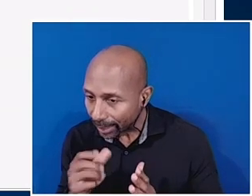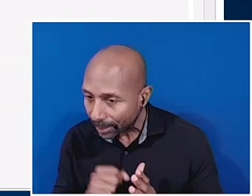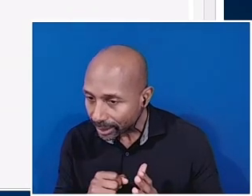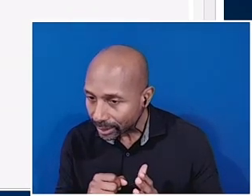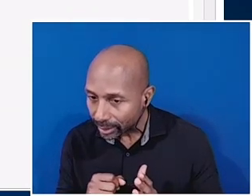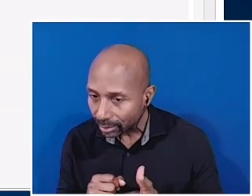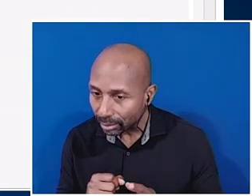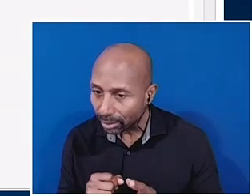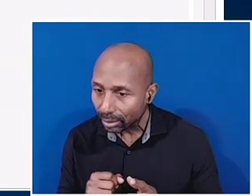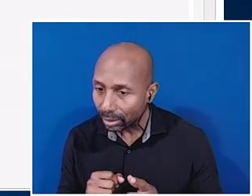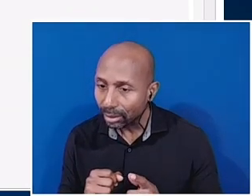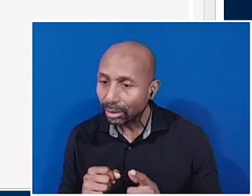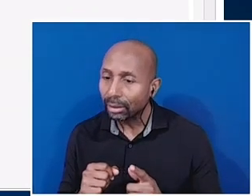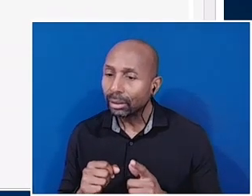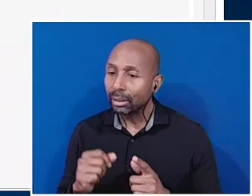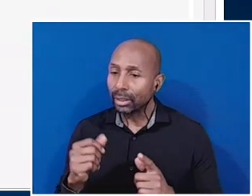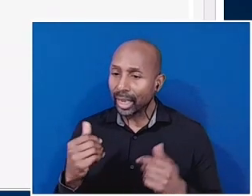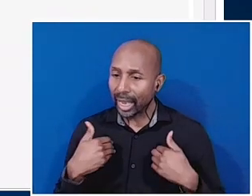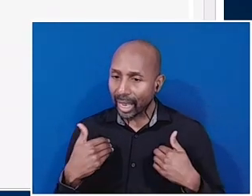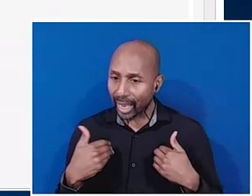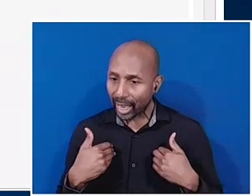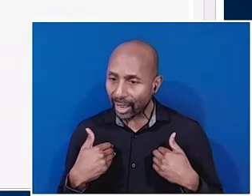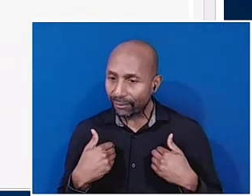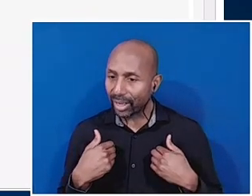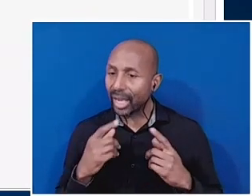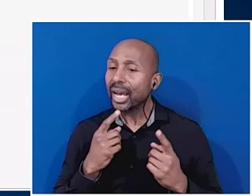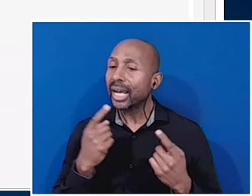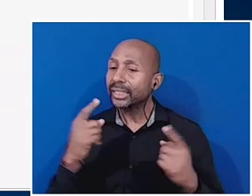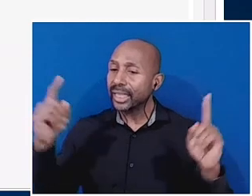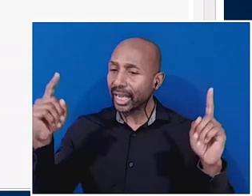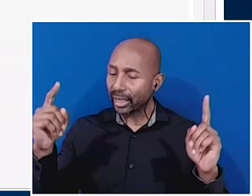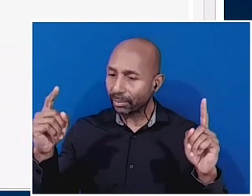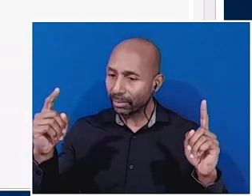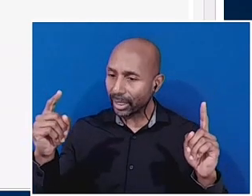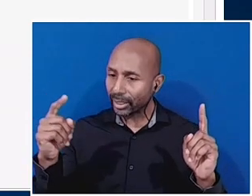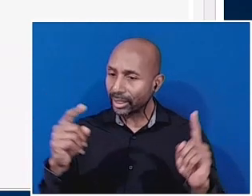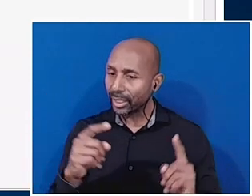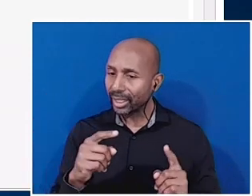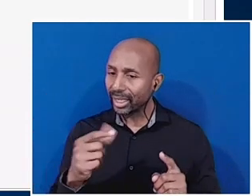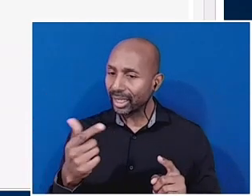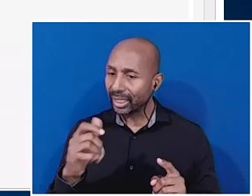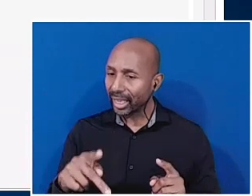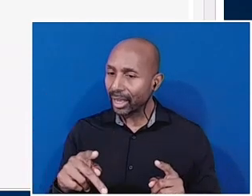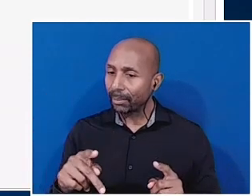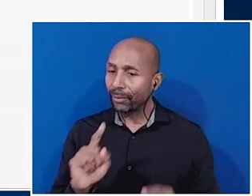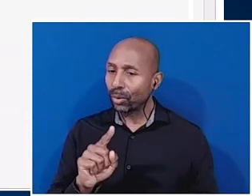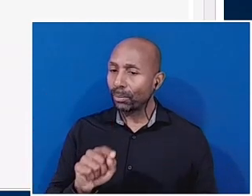attainment gap at 1.6 times larger for students of color, the minority students.